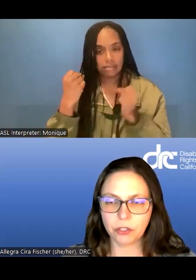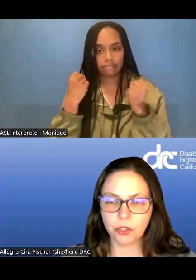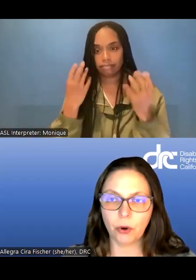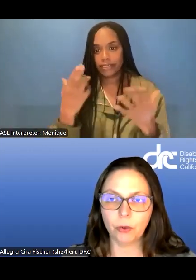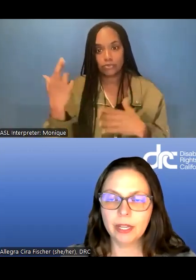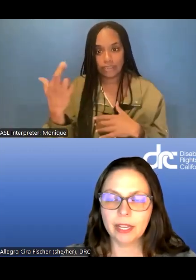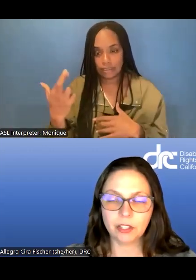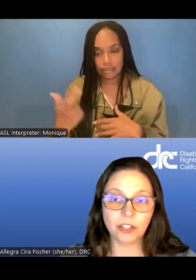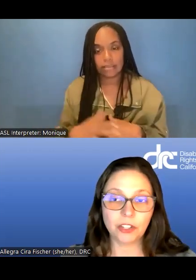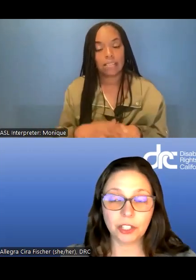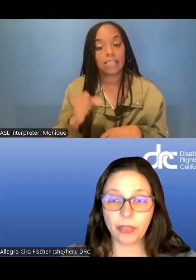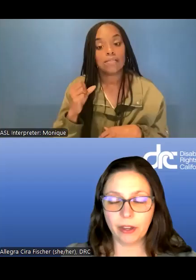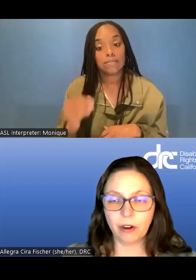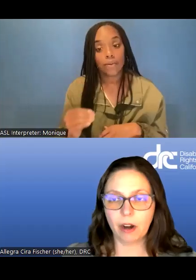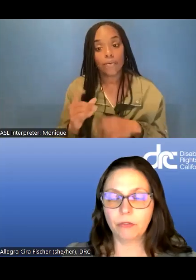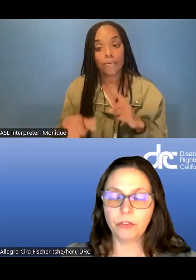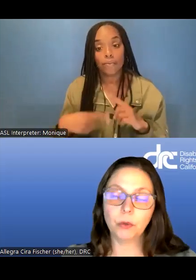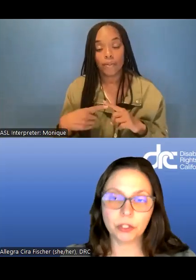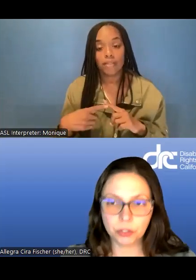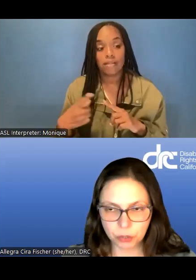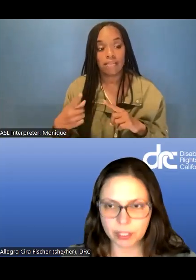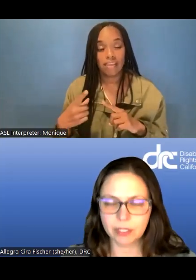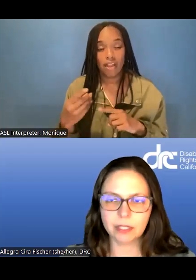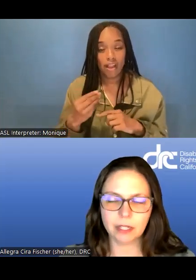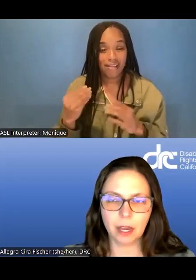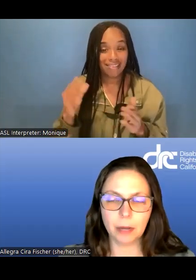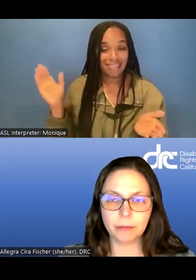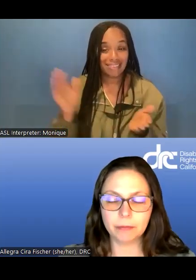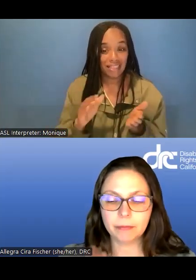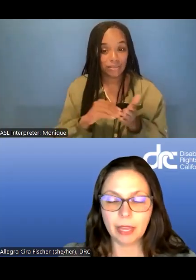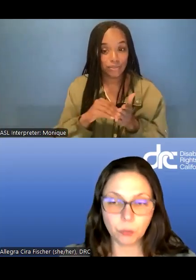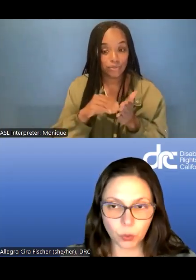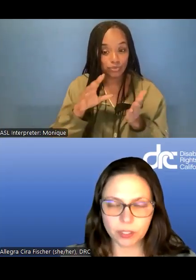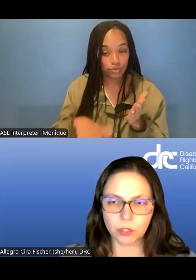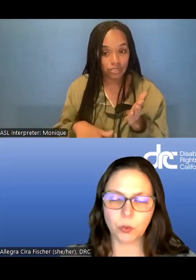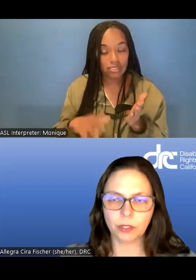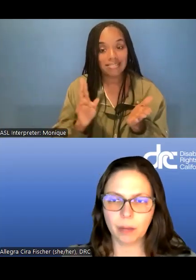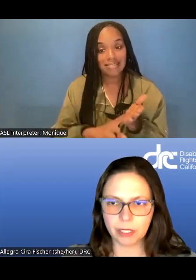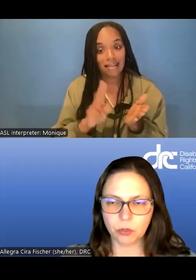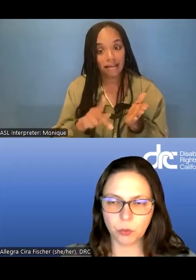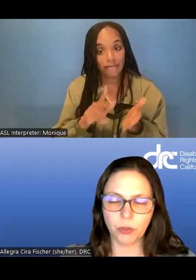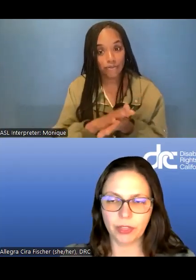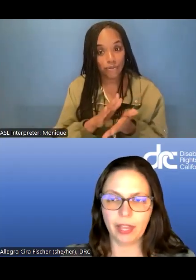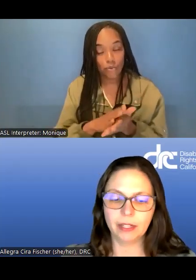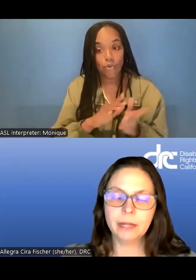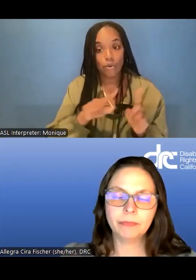So essentially, when there are fewer students, enrolled in school and coming to school, then